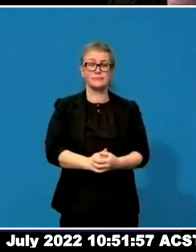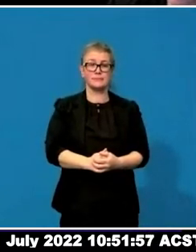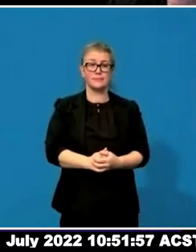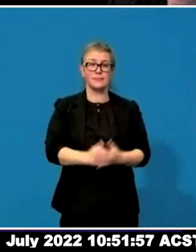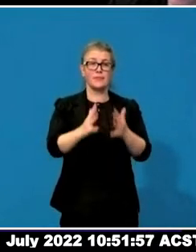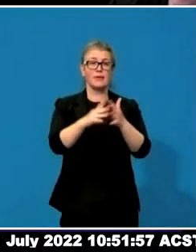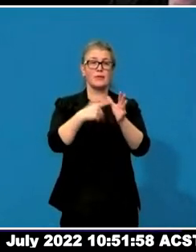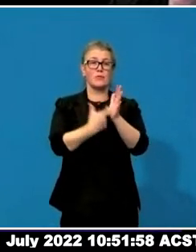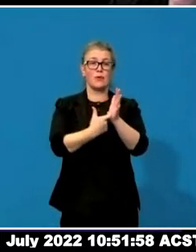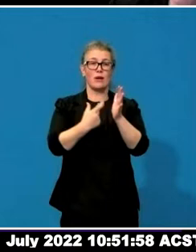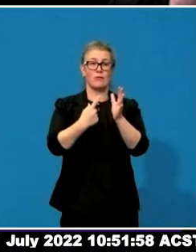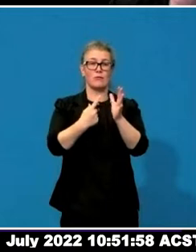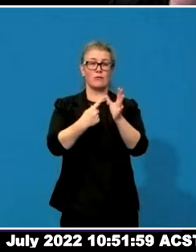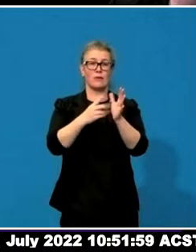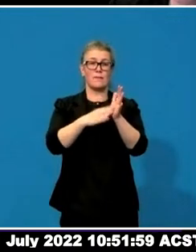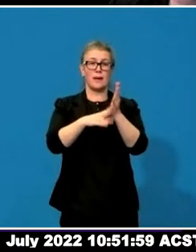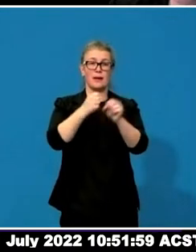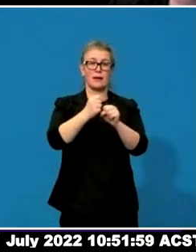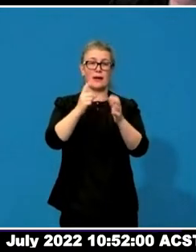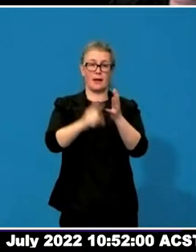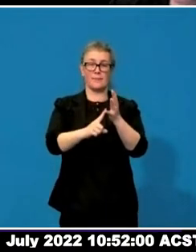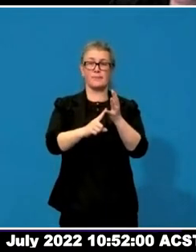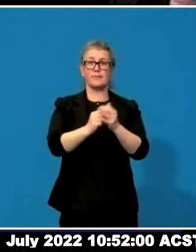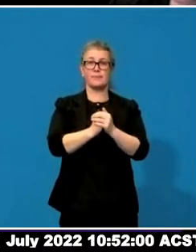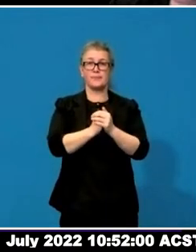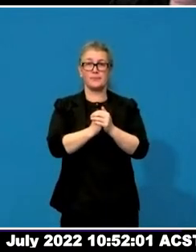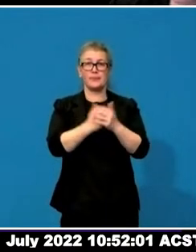Joziah. Both Daisy and her son live with a disability.